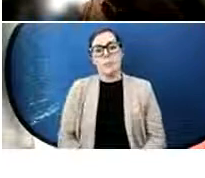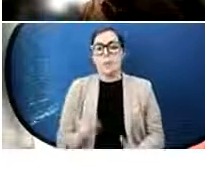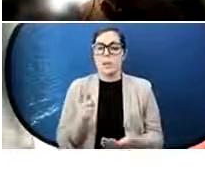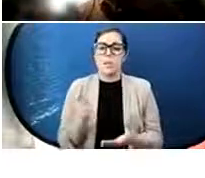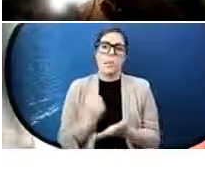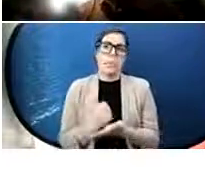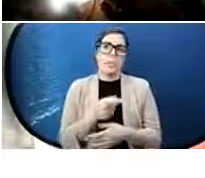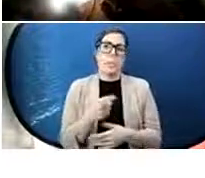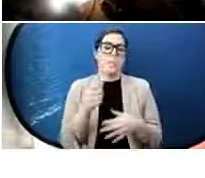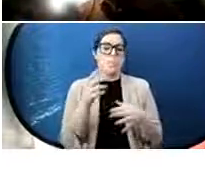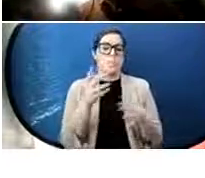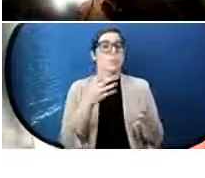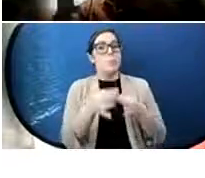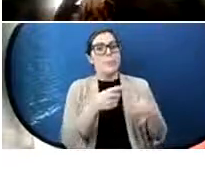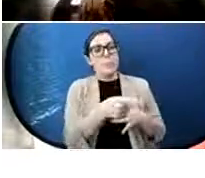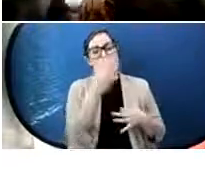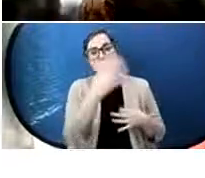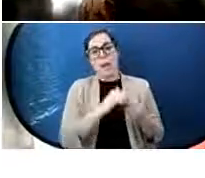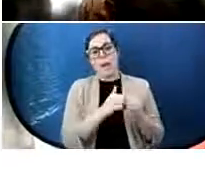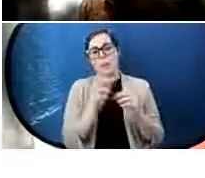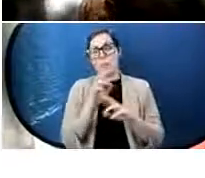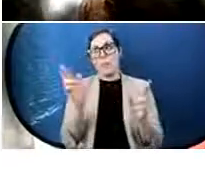study abroad and it's going to prepare them. Kind of like something I didn't really get to